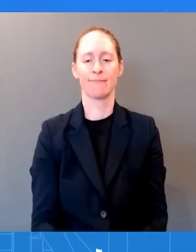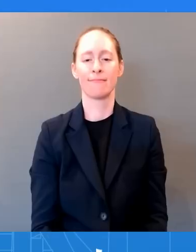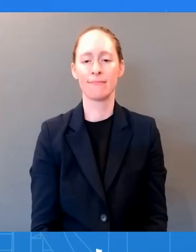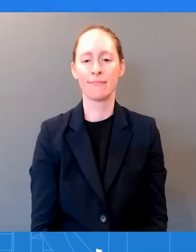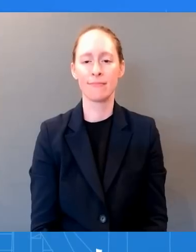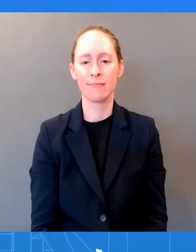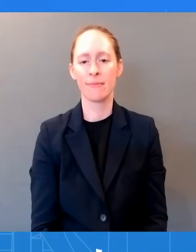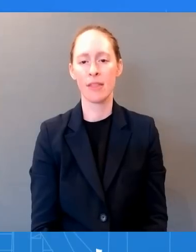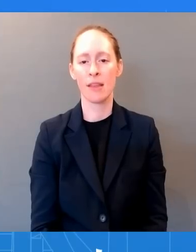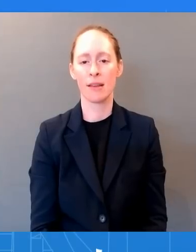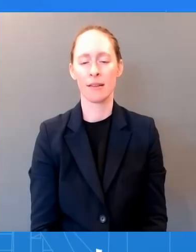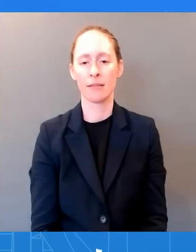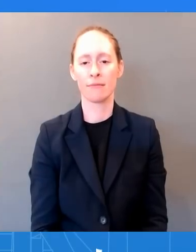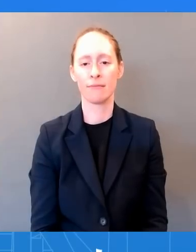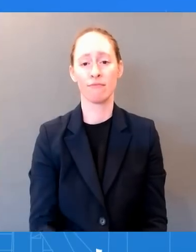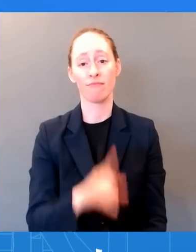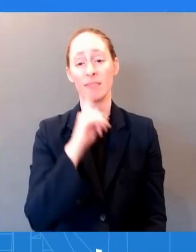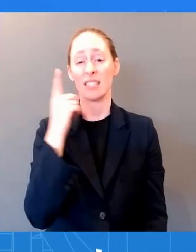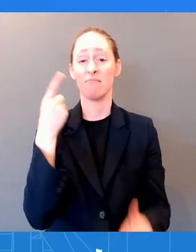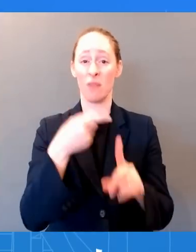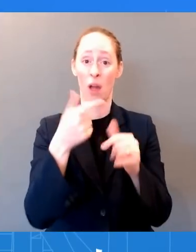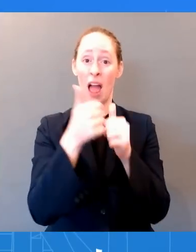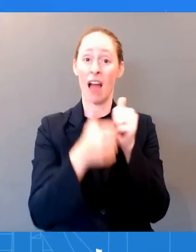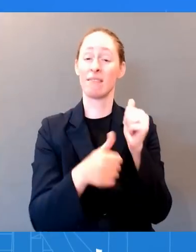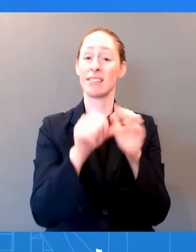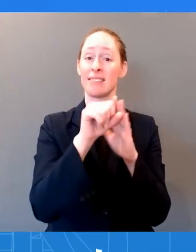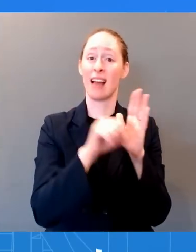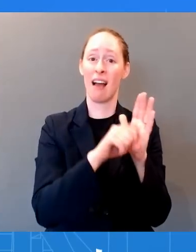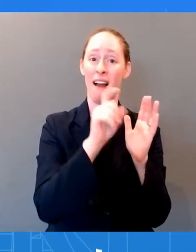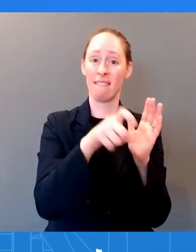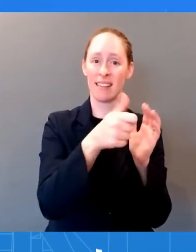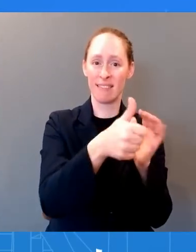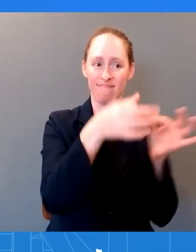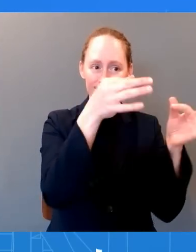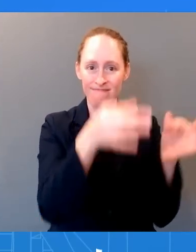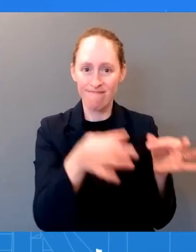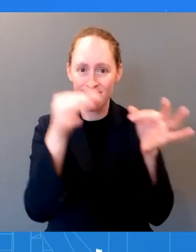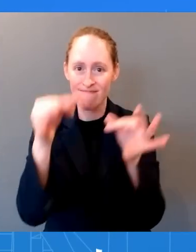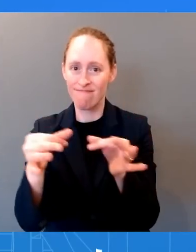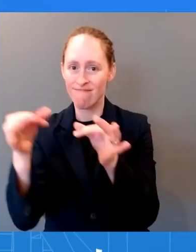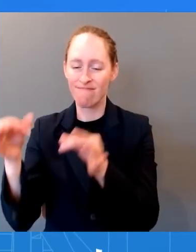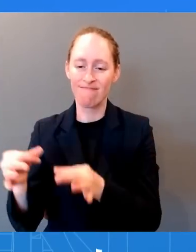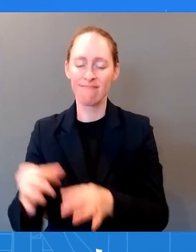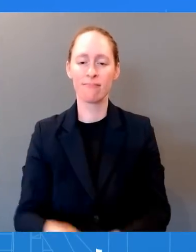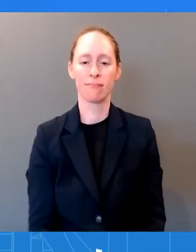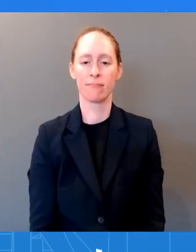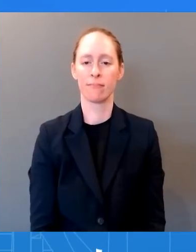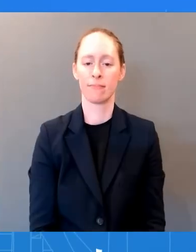Every -- every law is different. The Press: Thanks, Karine. One thing that the White House has said about the ODNI's review